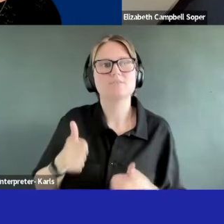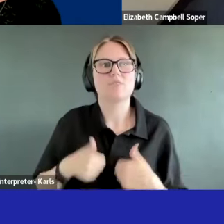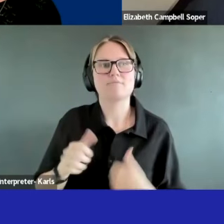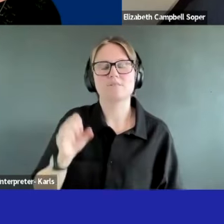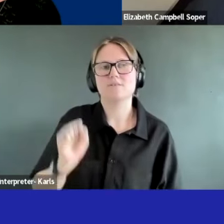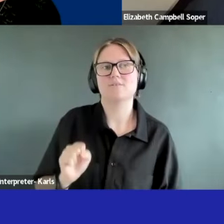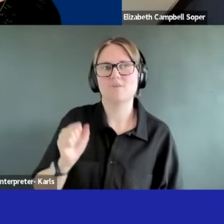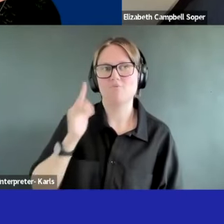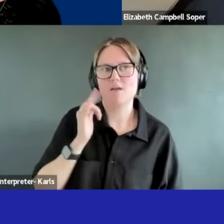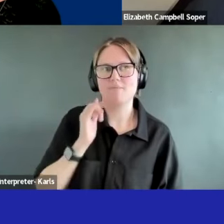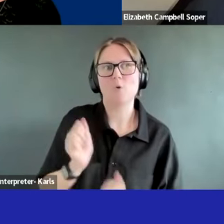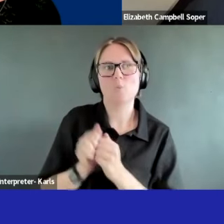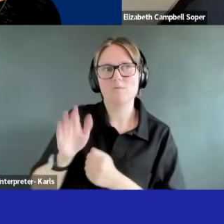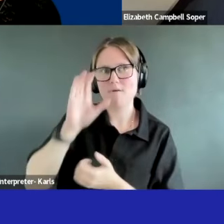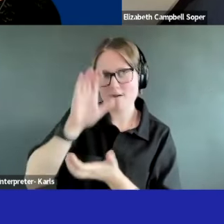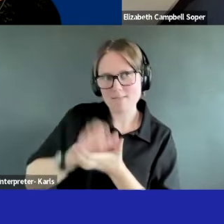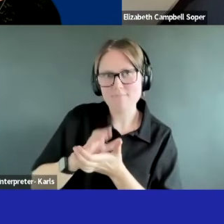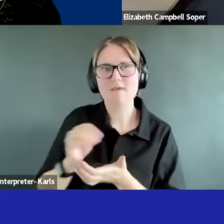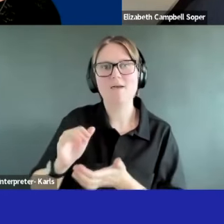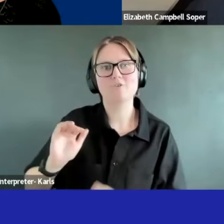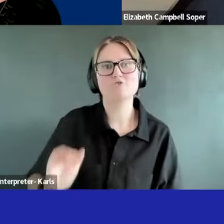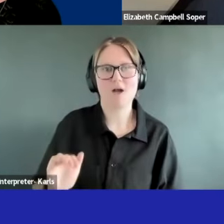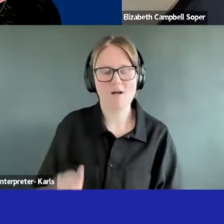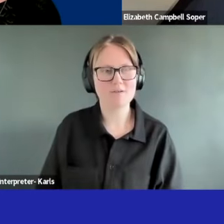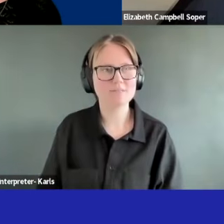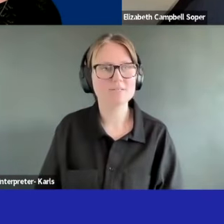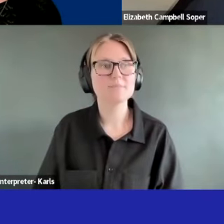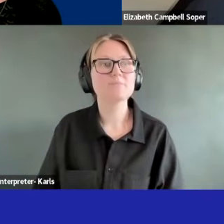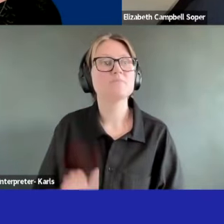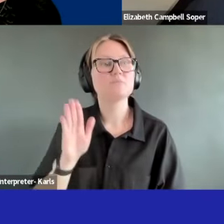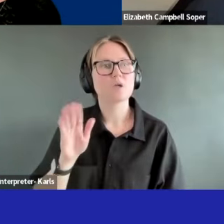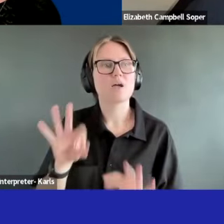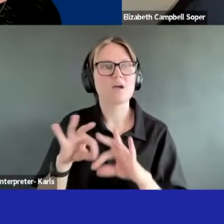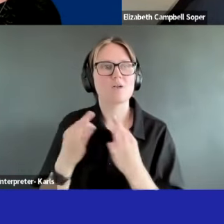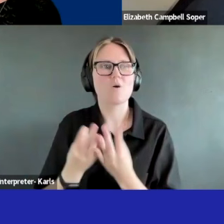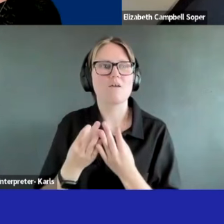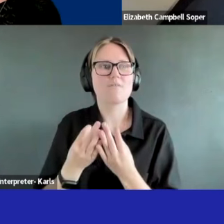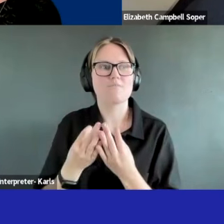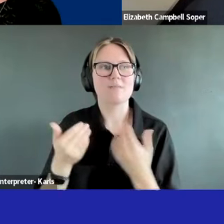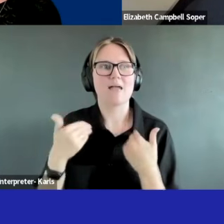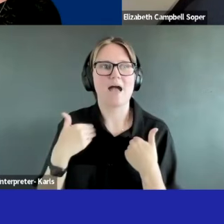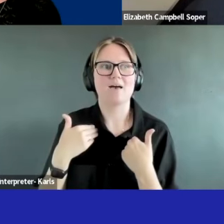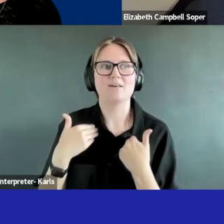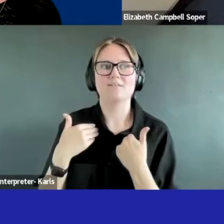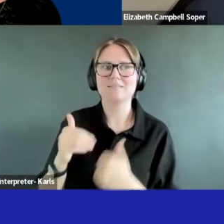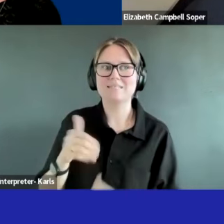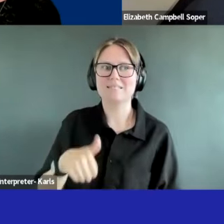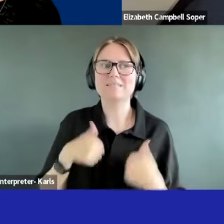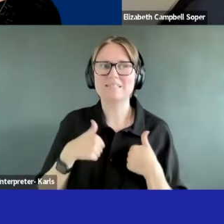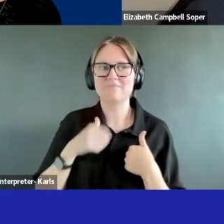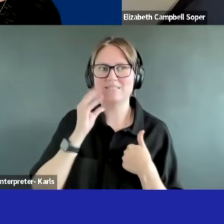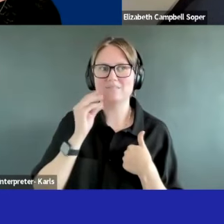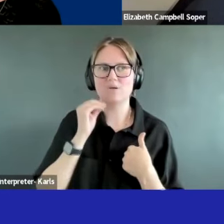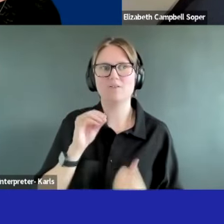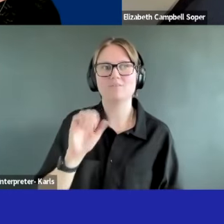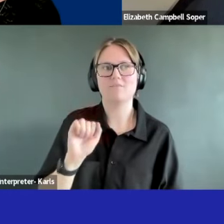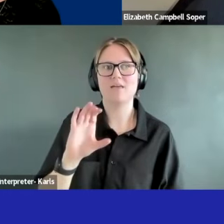husband and her child, and their family shares the lived experience of achondroplasia. She is passionate